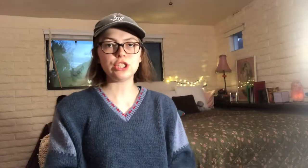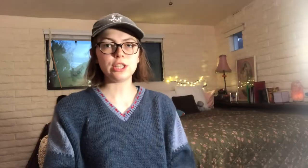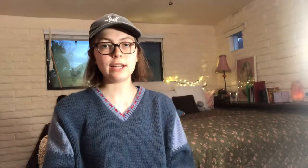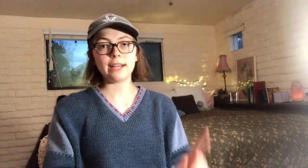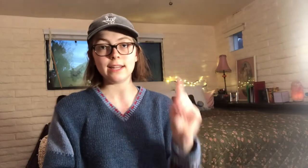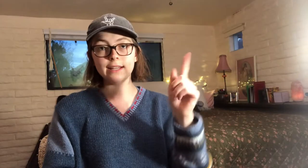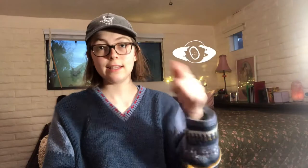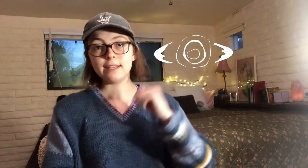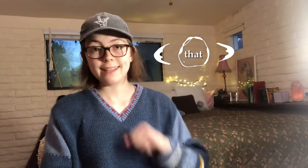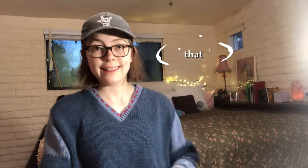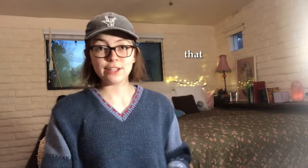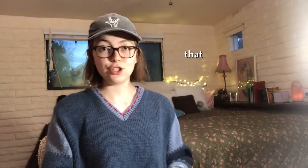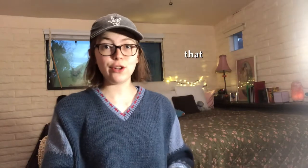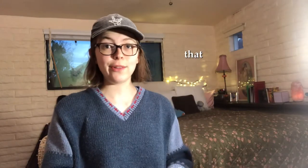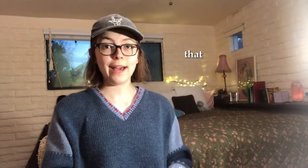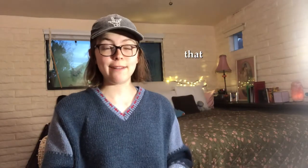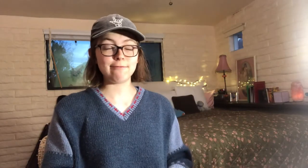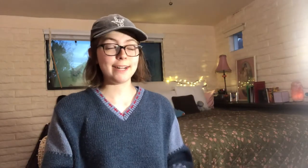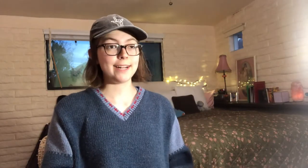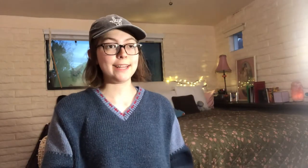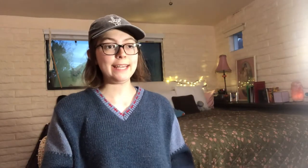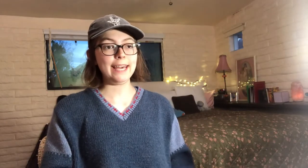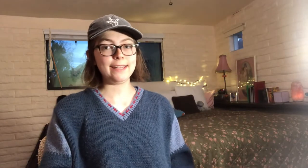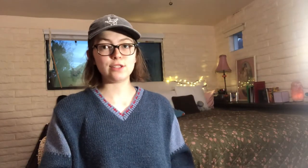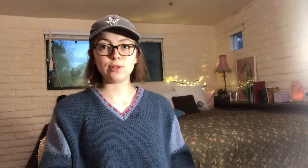Just thought I'd, let you know that right out of the gate so...it looks really light